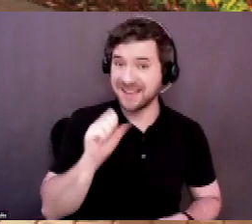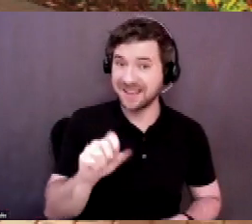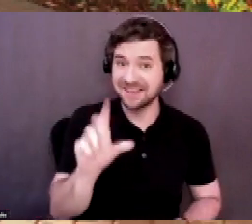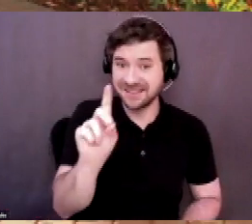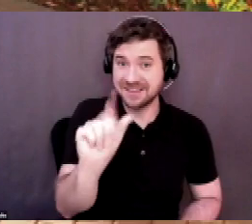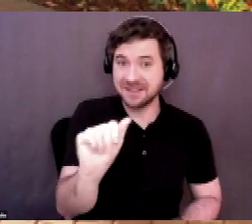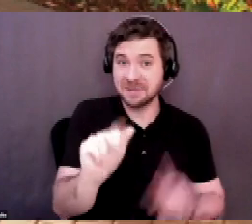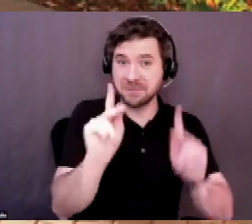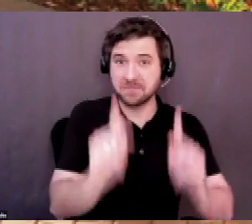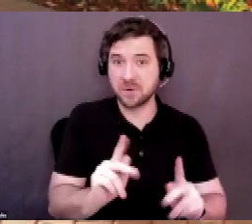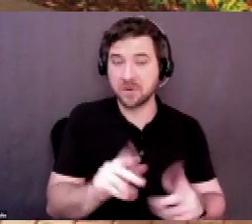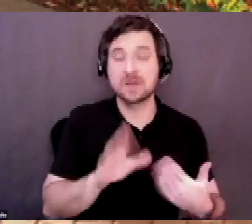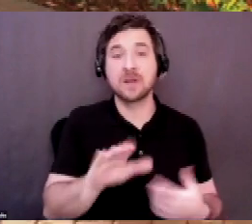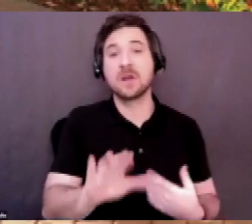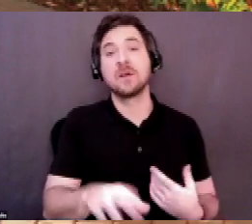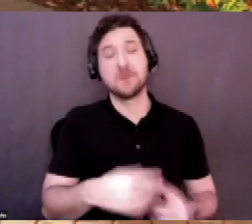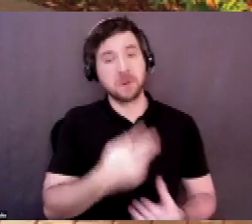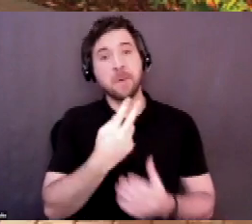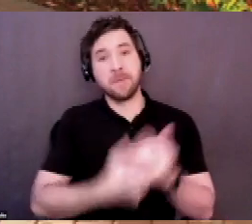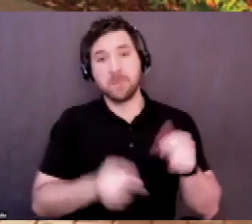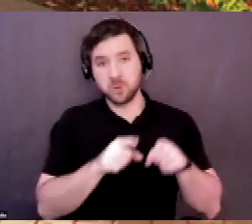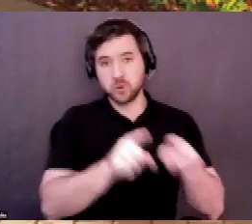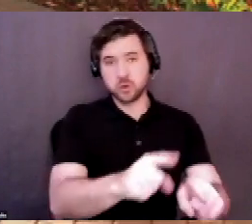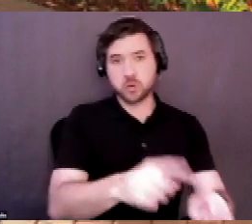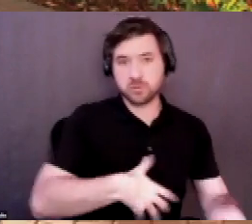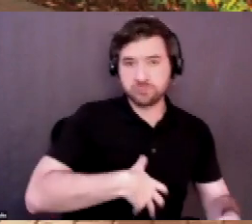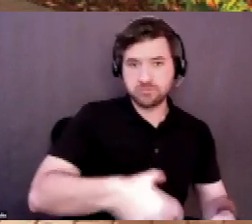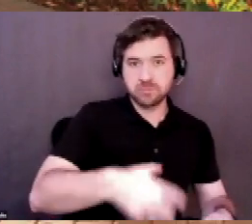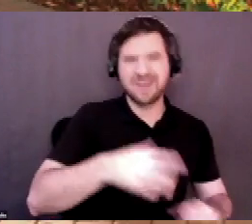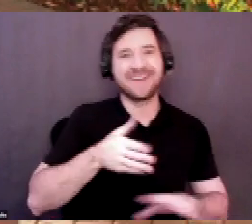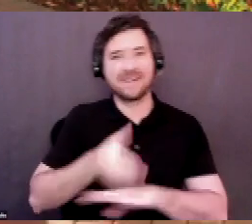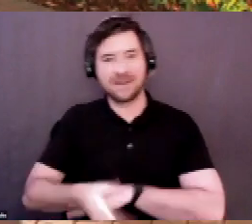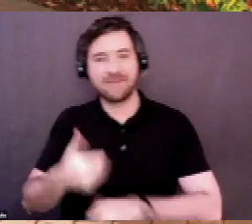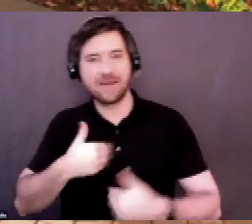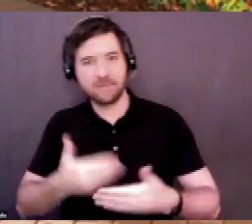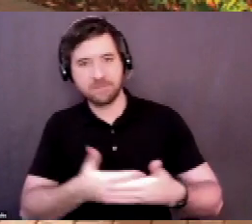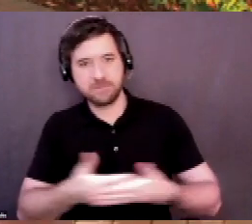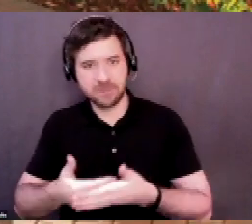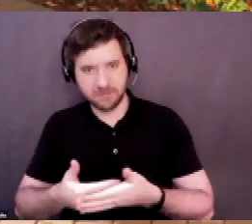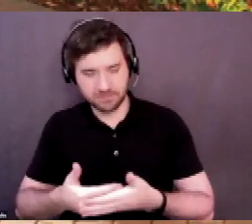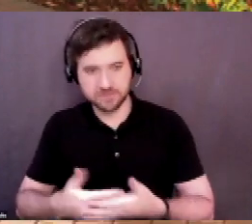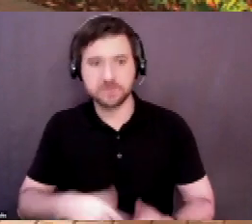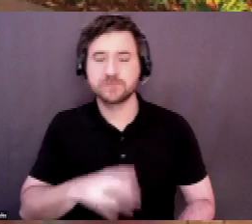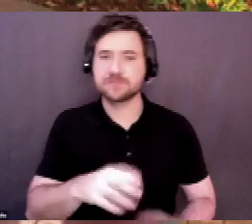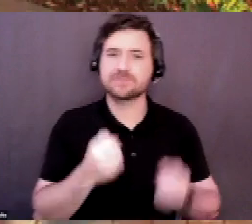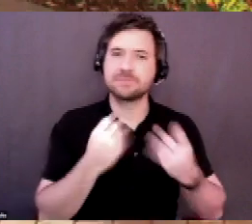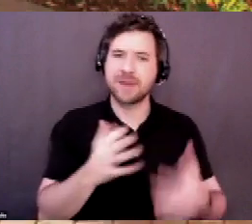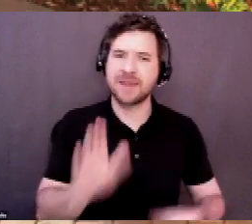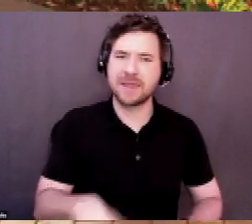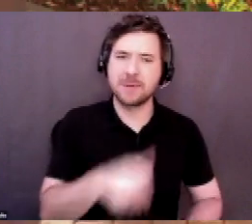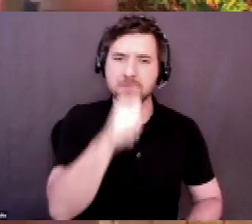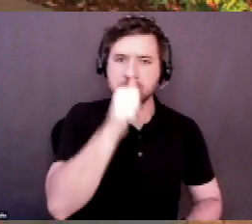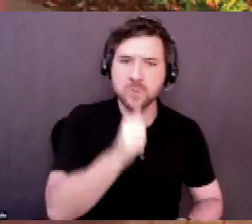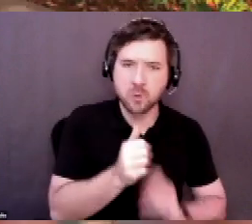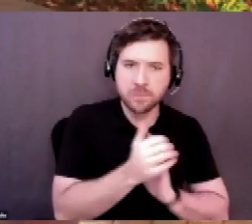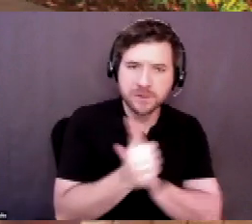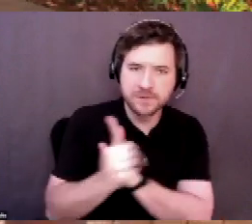I believe that a lot of those coping mechanisms and a lot of the problem solving and strategizing we naturally do,